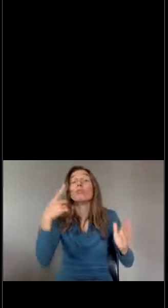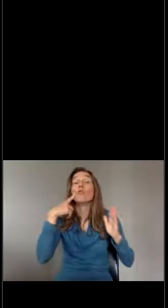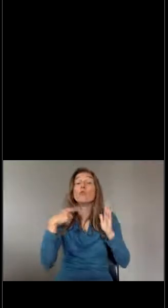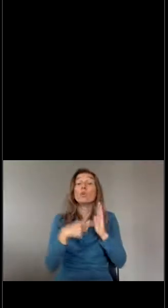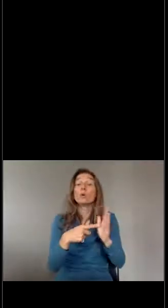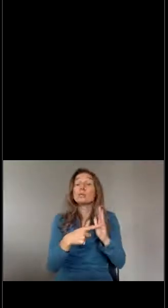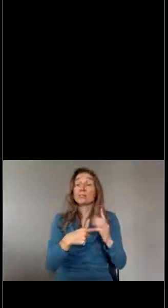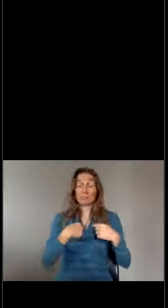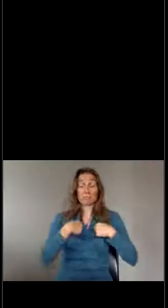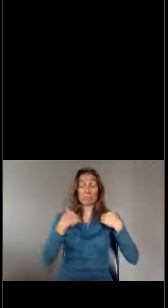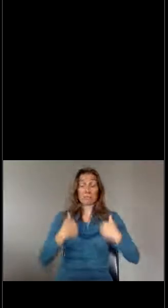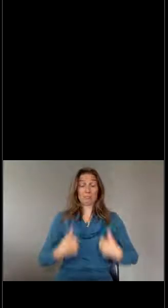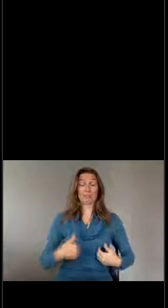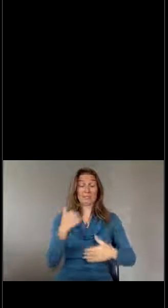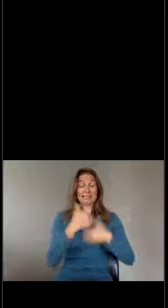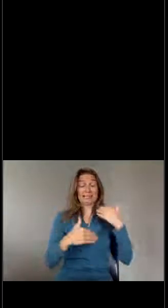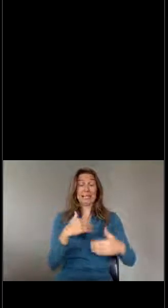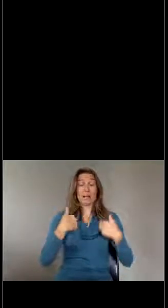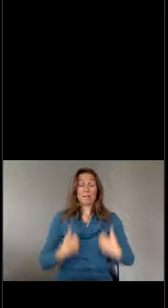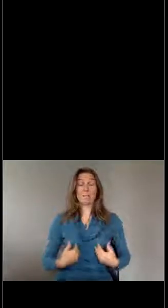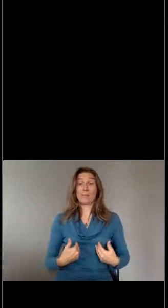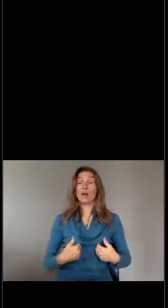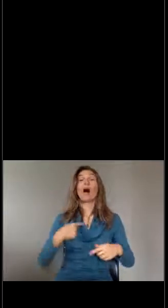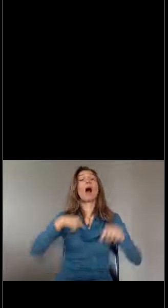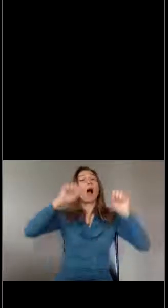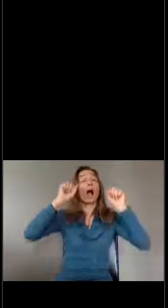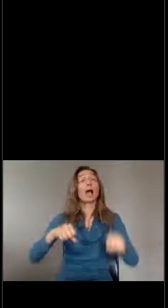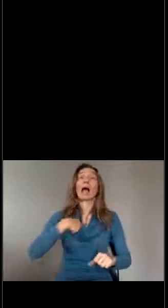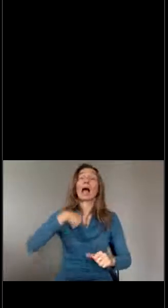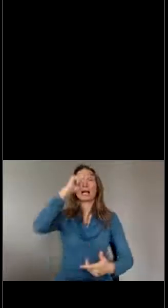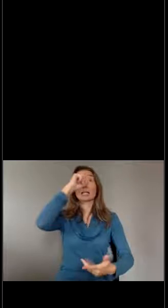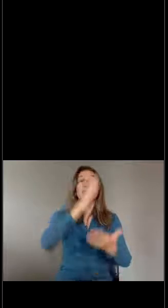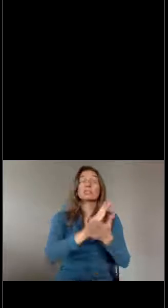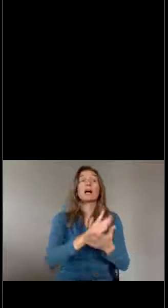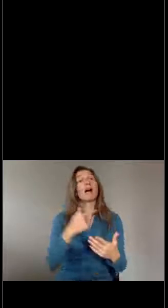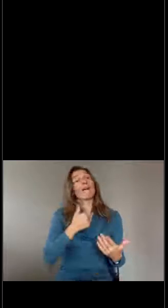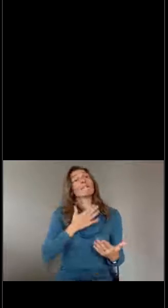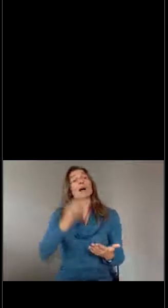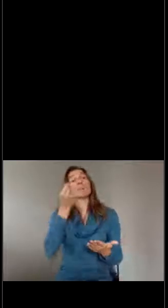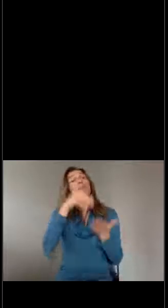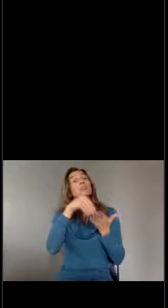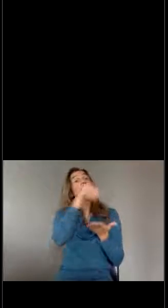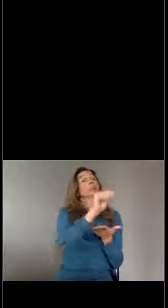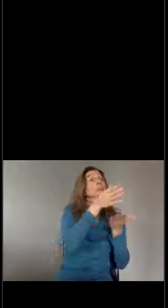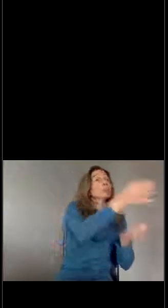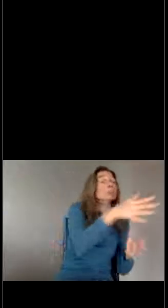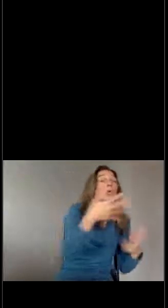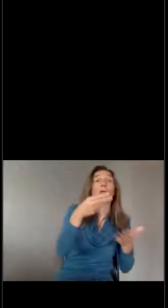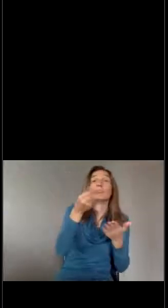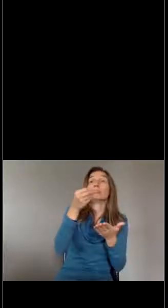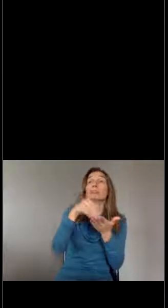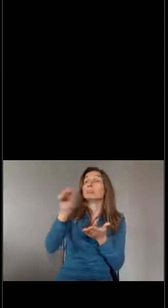within the household, so the allocation of resources this deciding whether that goes to a disability-related service